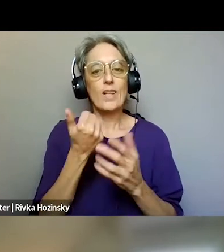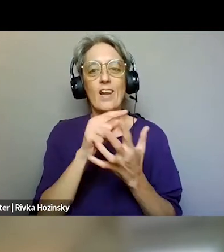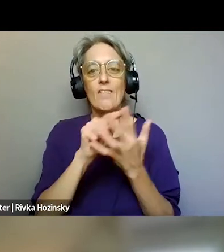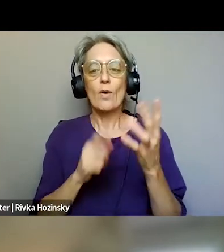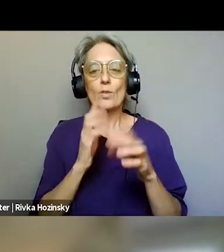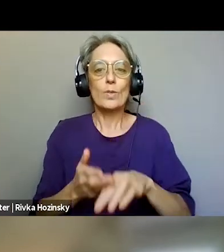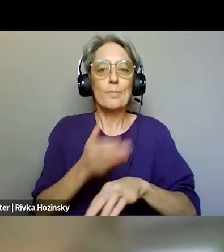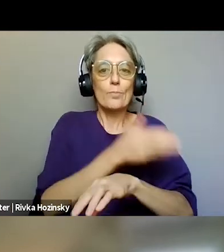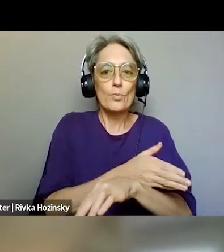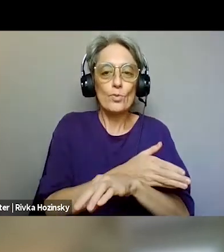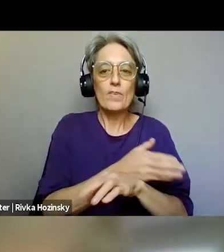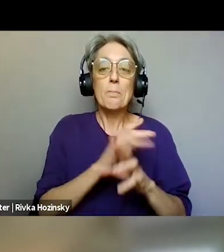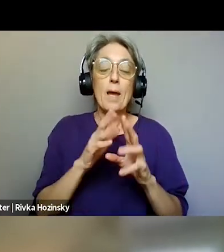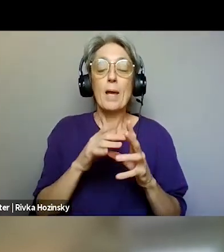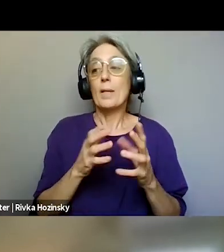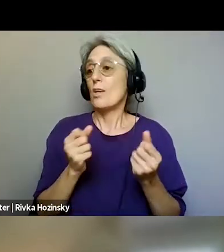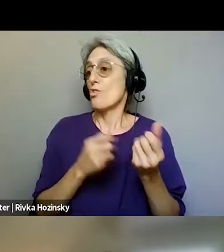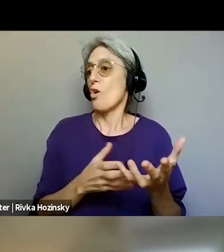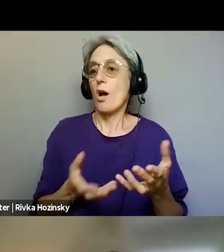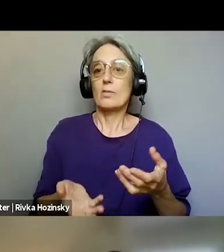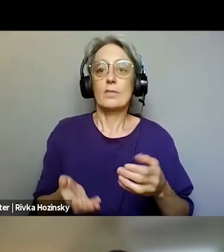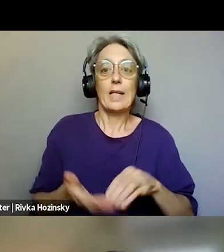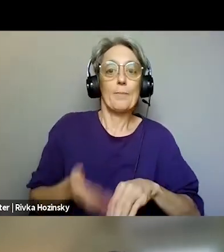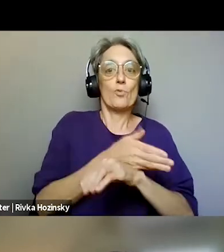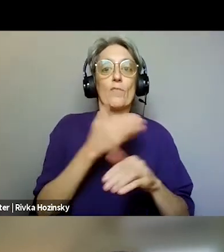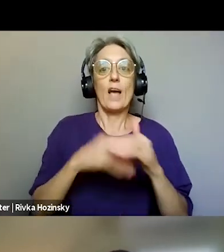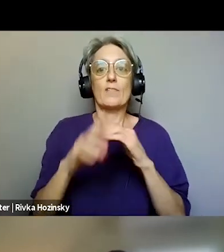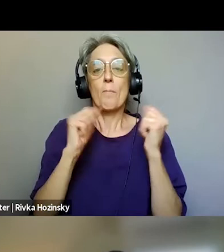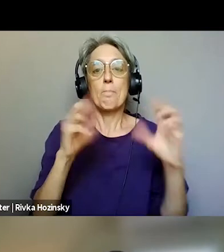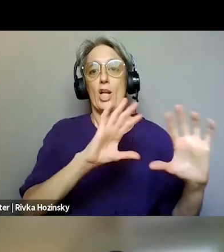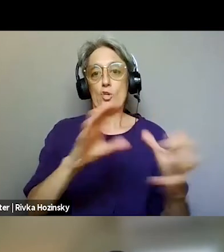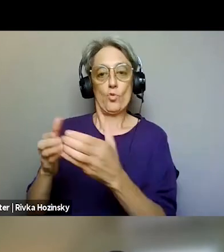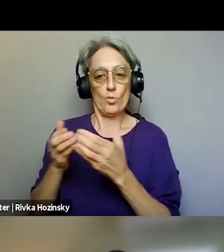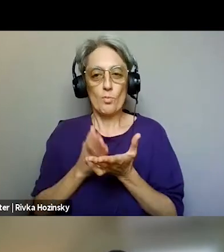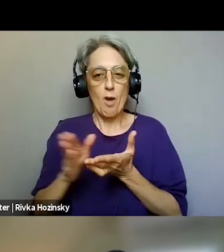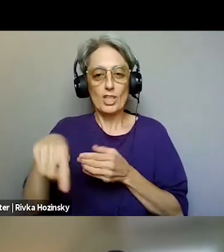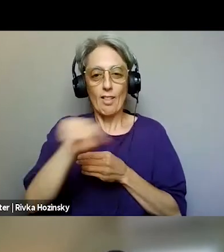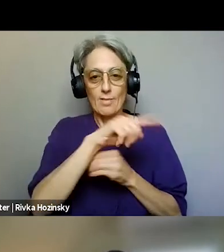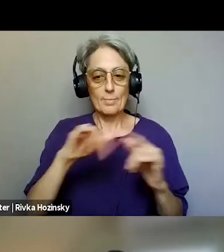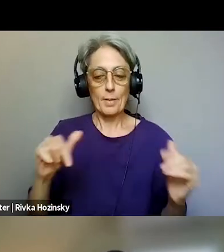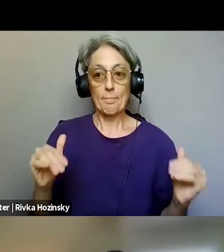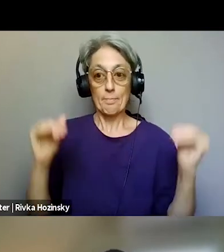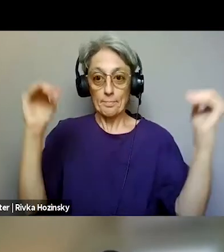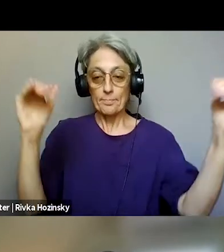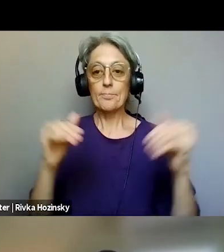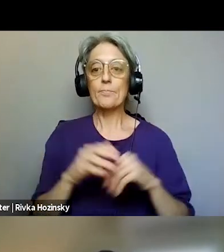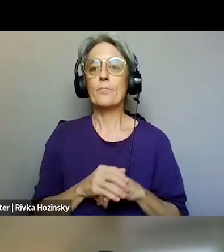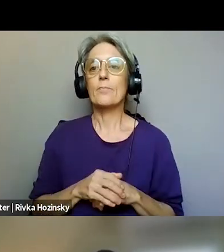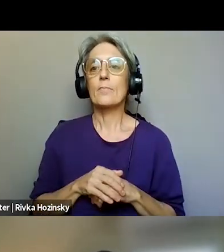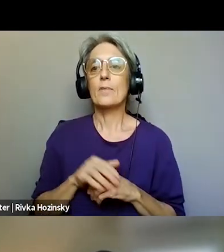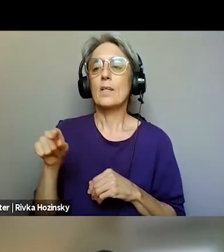the same time Hilary, your talk reminds me of sort of the American Rescue Plan. They passed